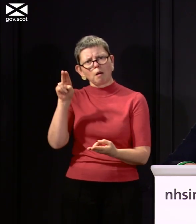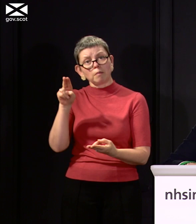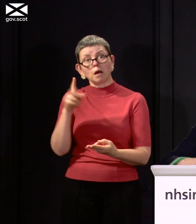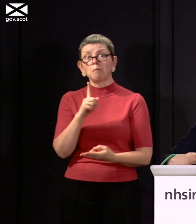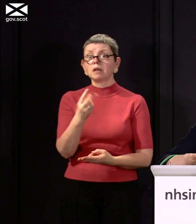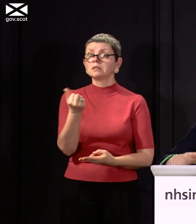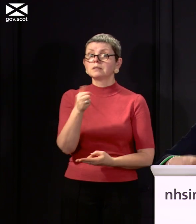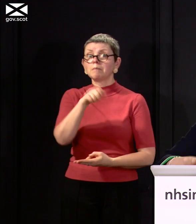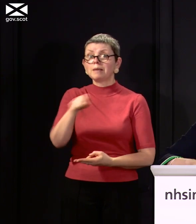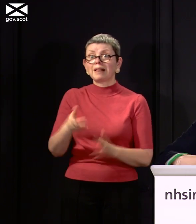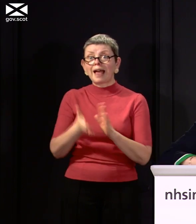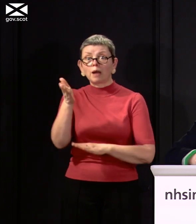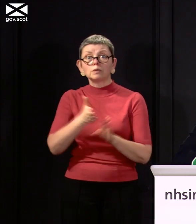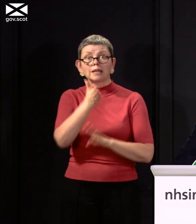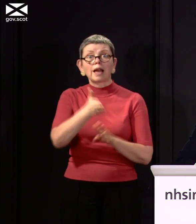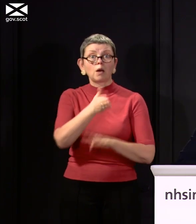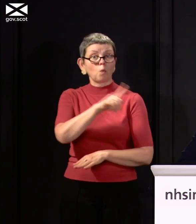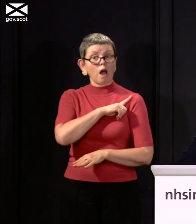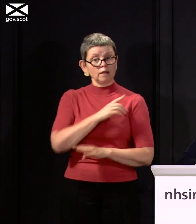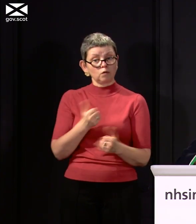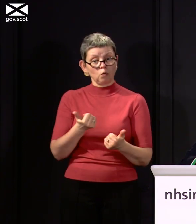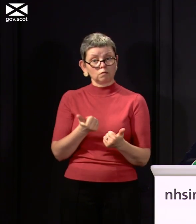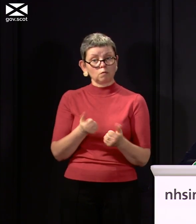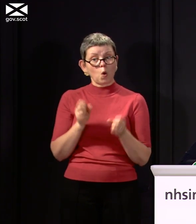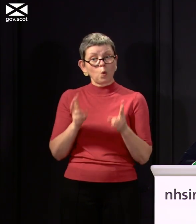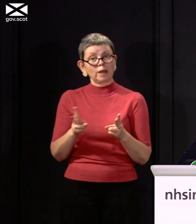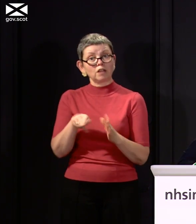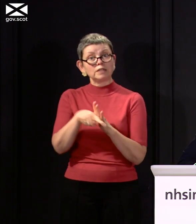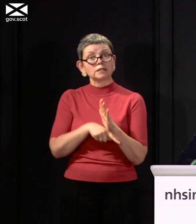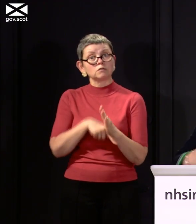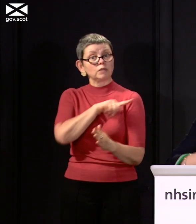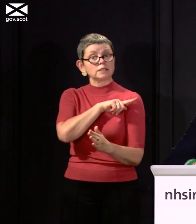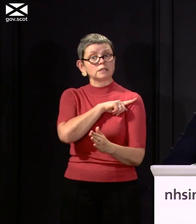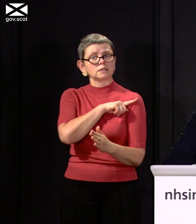It is not always the case if you see people on the street that they are breaking the rules,